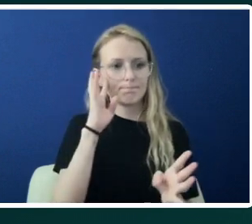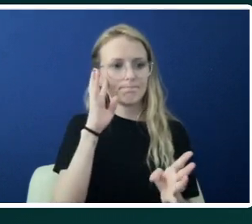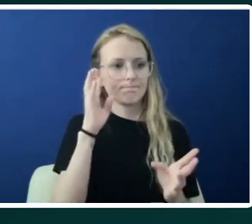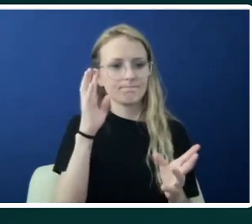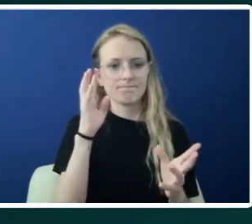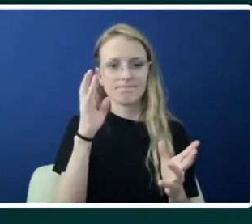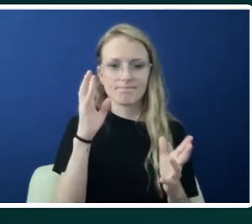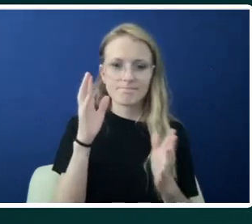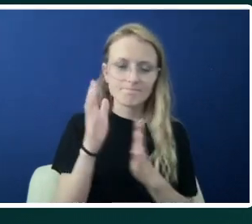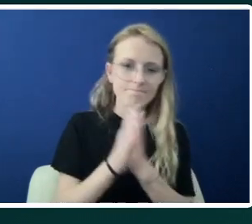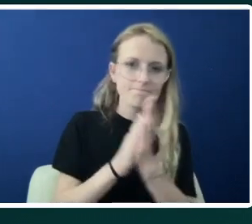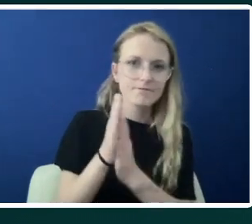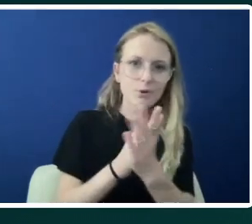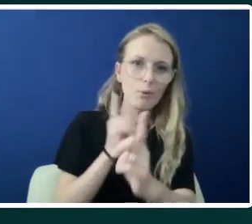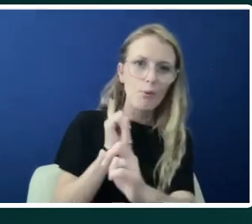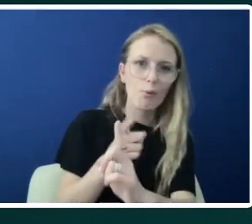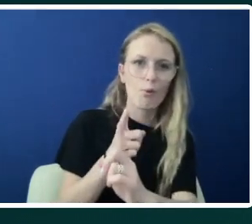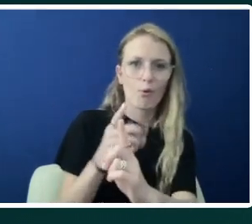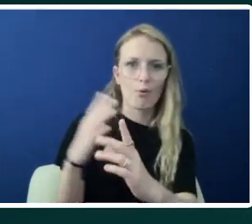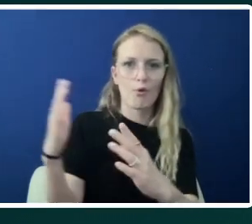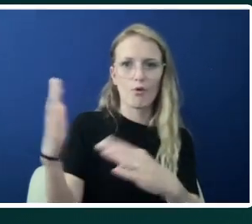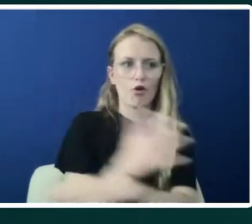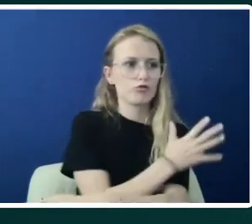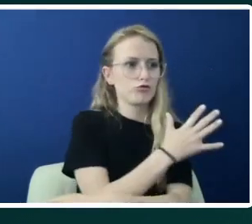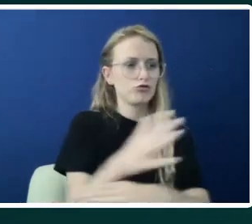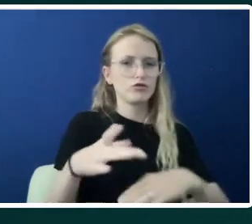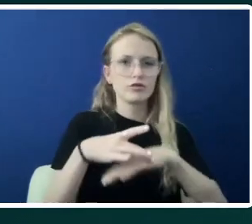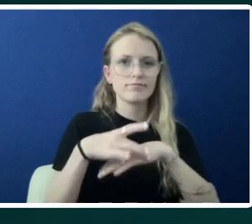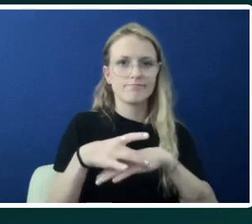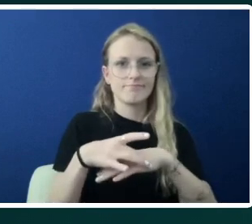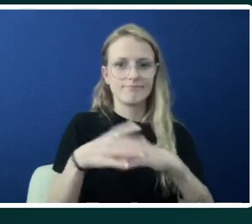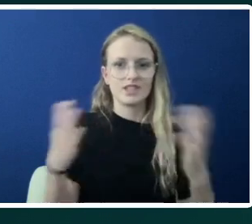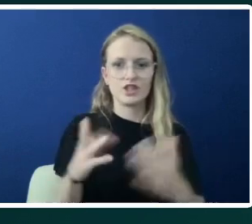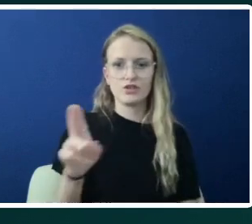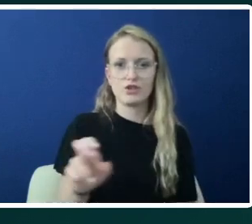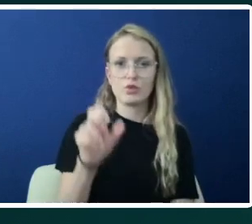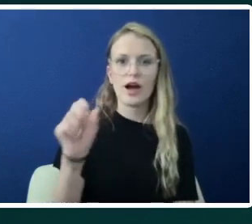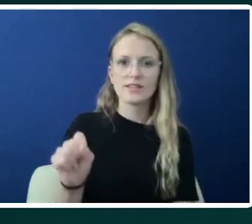very theme of this year's Smithsonian Summit. You're seeing how teachers and